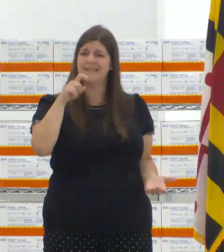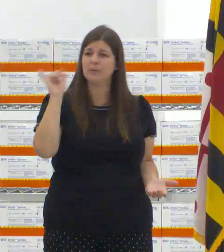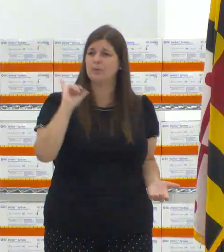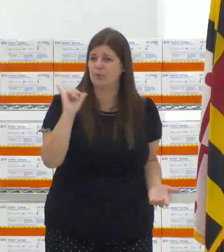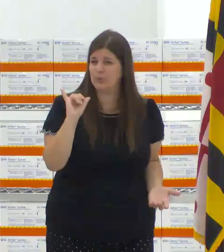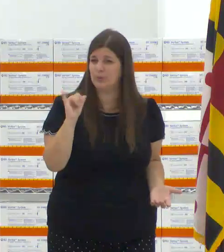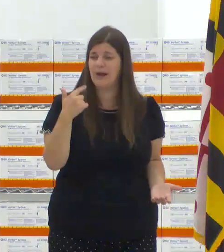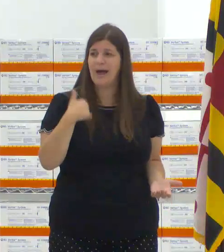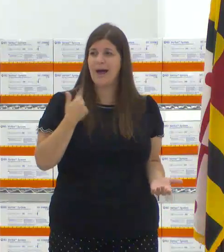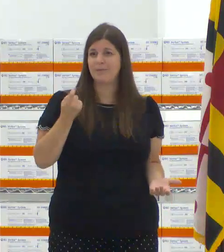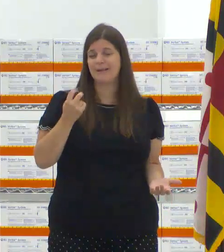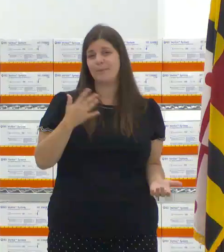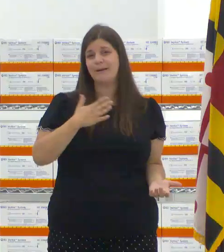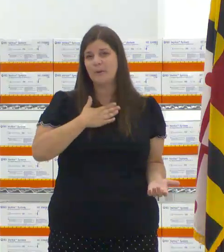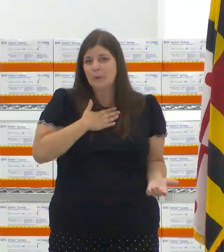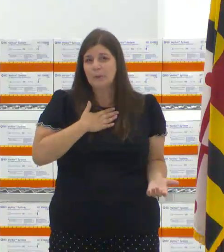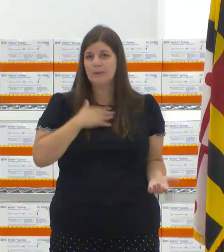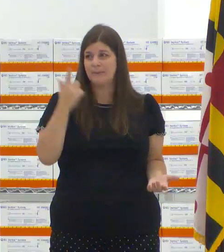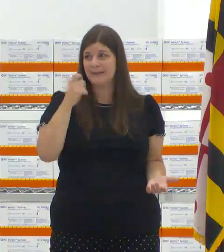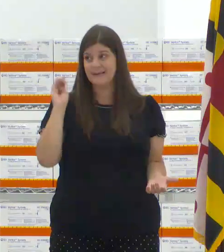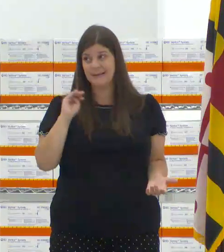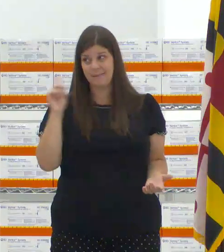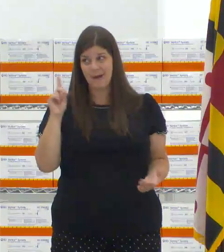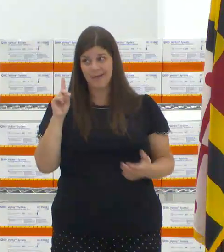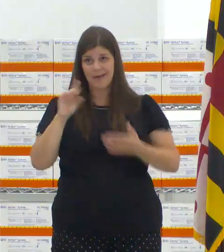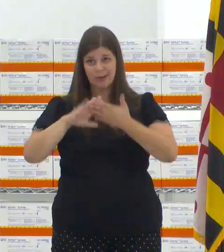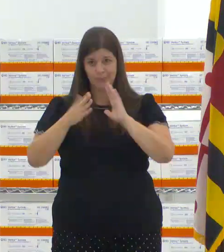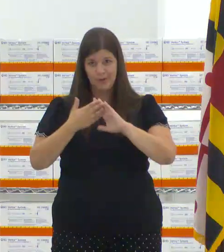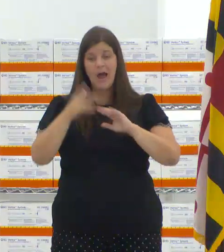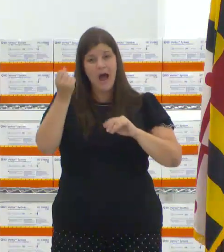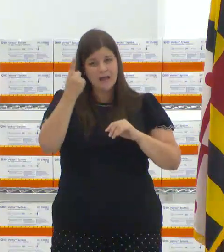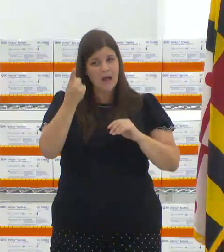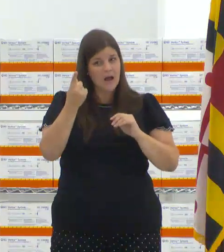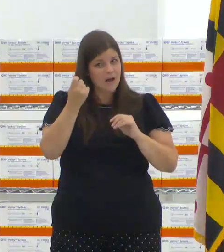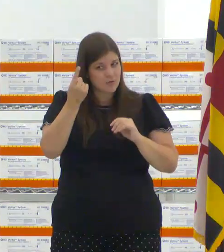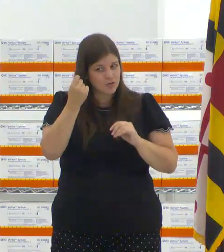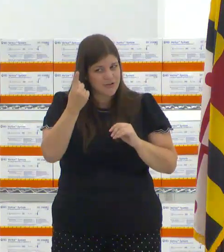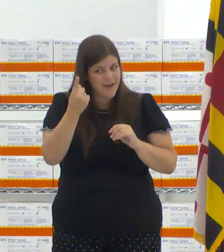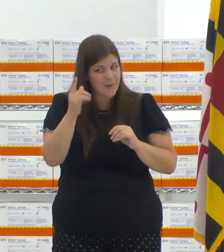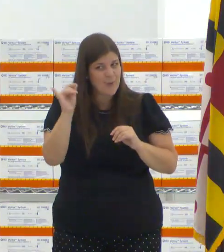states. But this is the first batch, you don't need that many of them